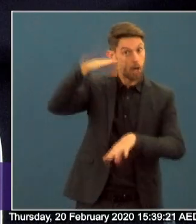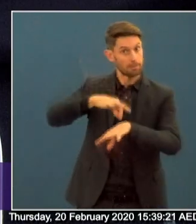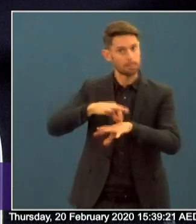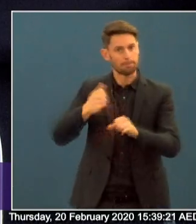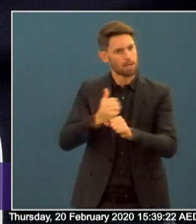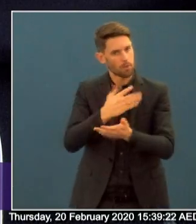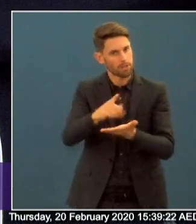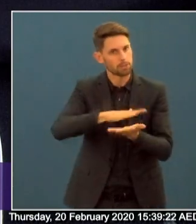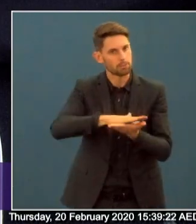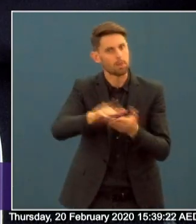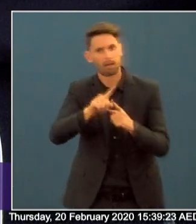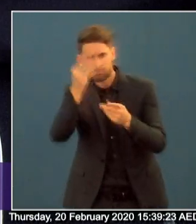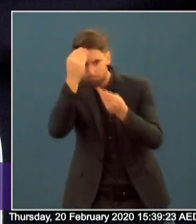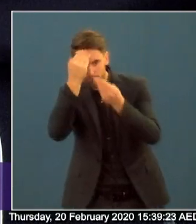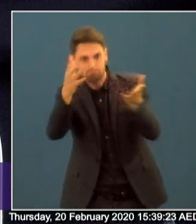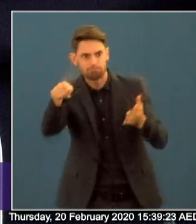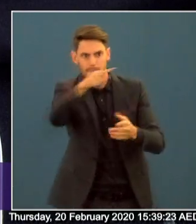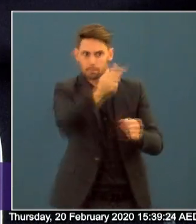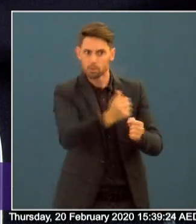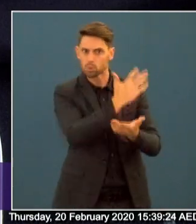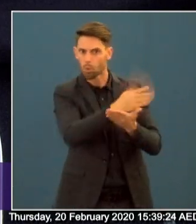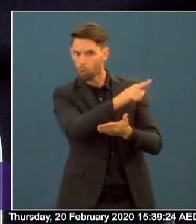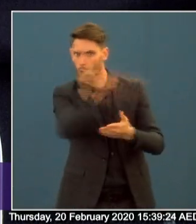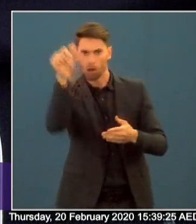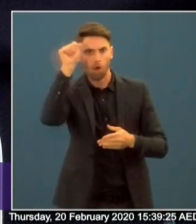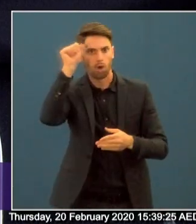But it still is plausible that we may identify